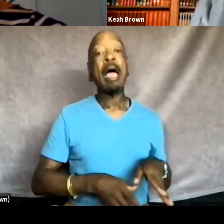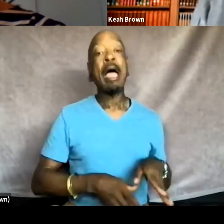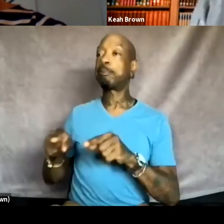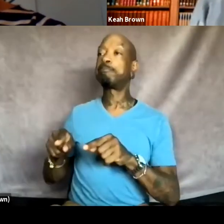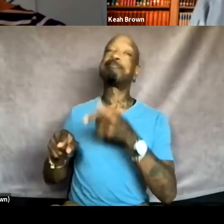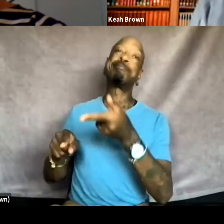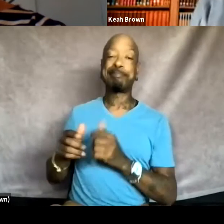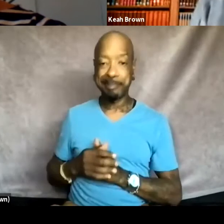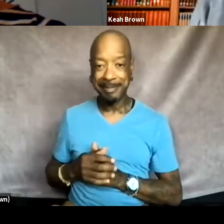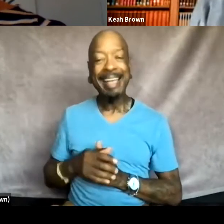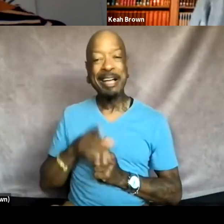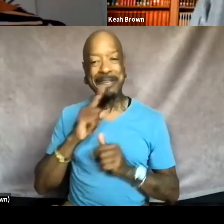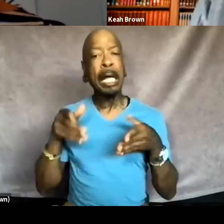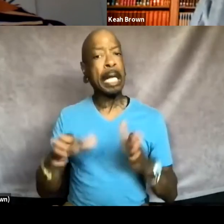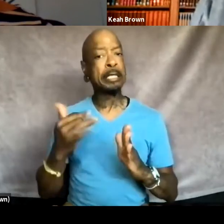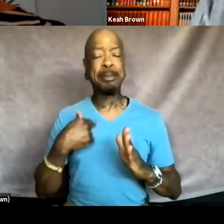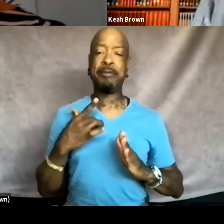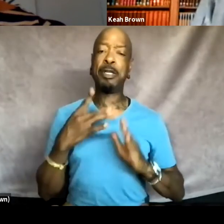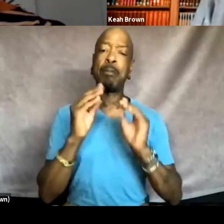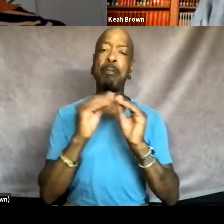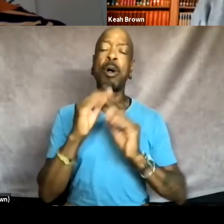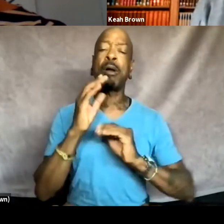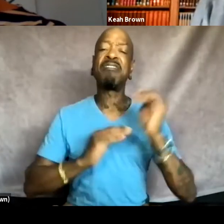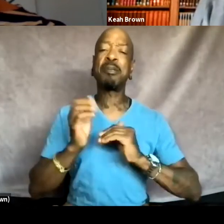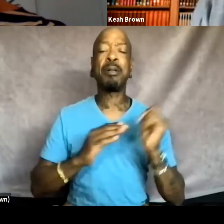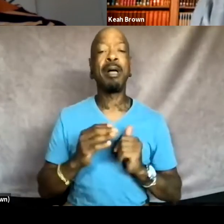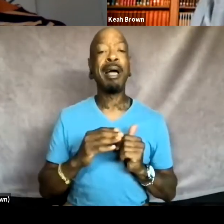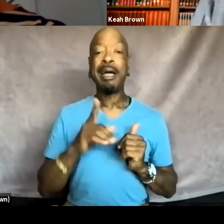allows me to be more comfortable and to give my best self to this because.